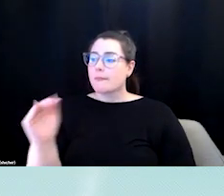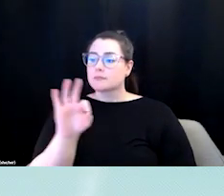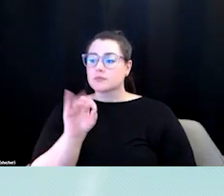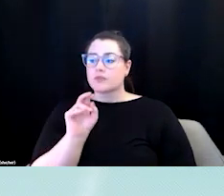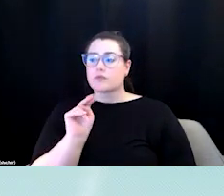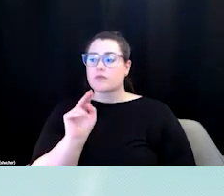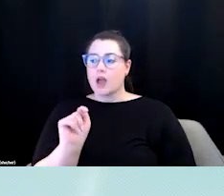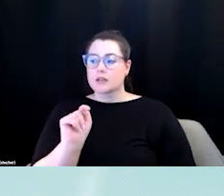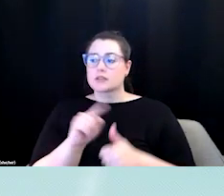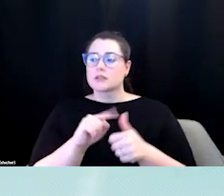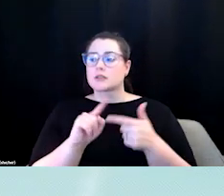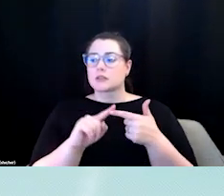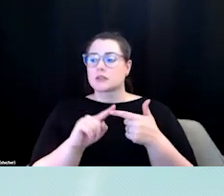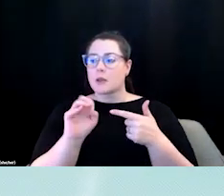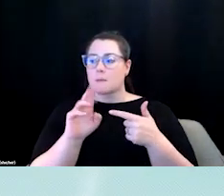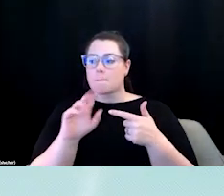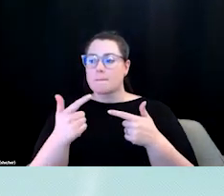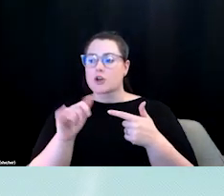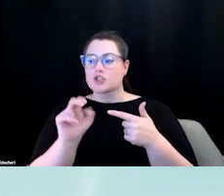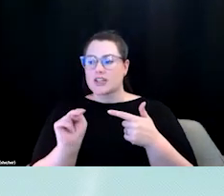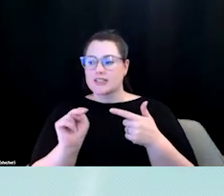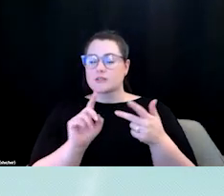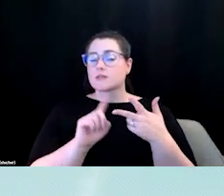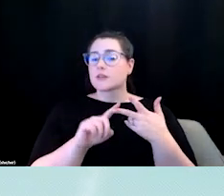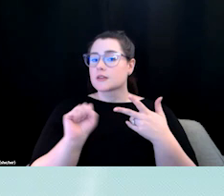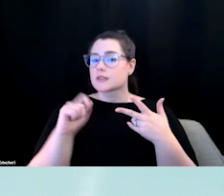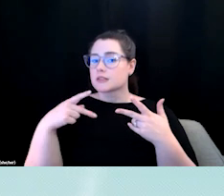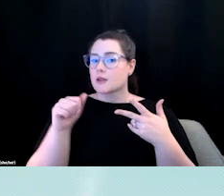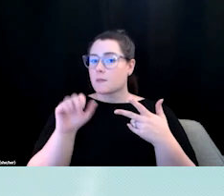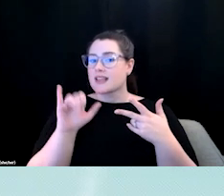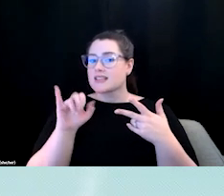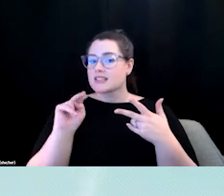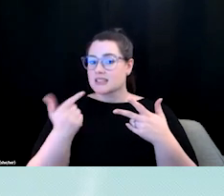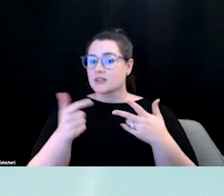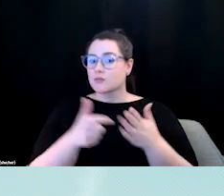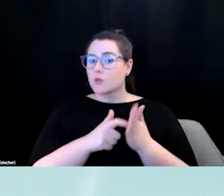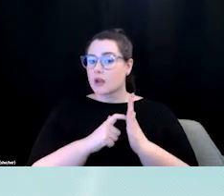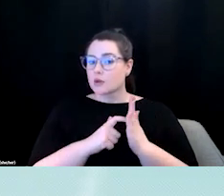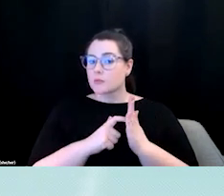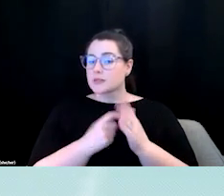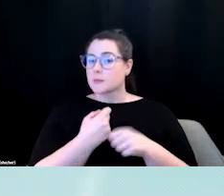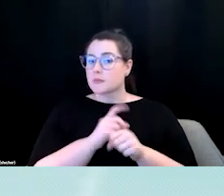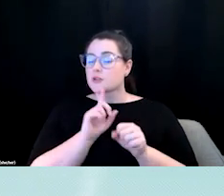So just remember you're beholding to those. From a technical standpoint, this page is not checking for fonts and margins.